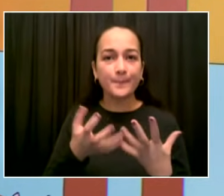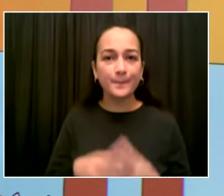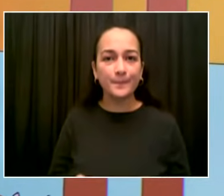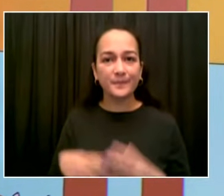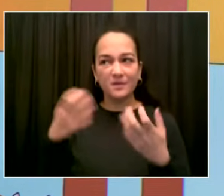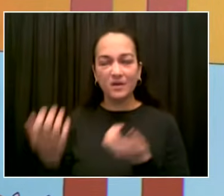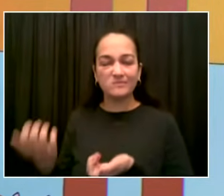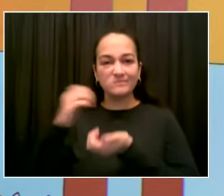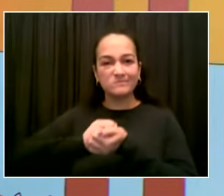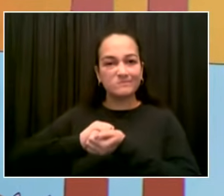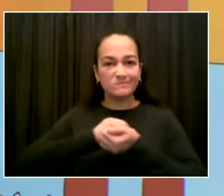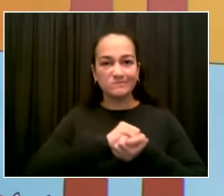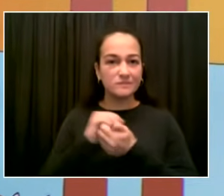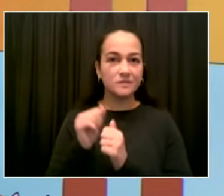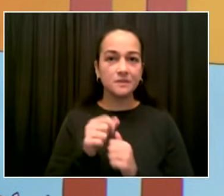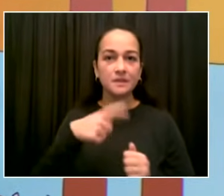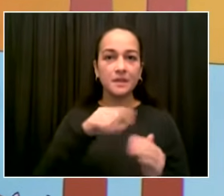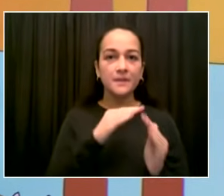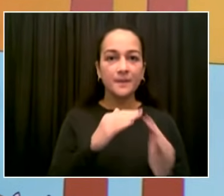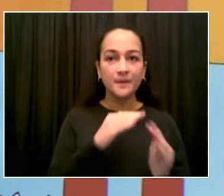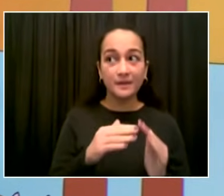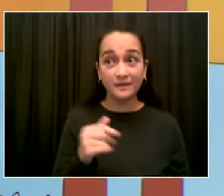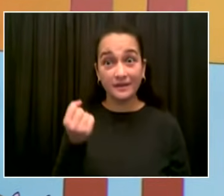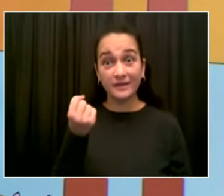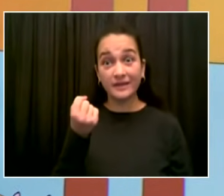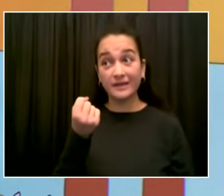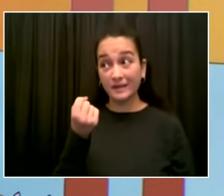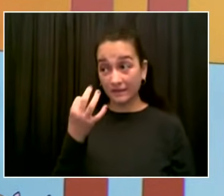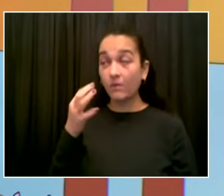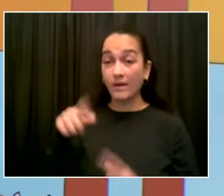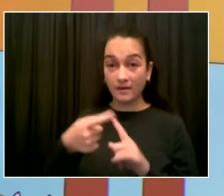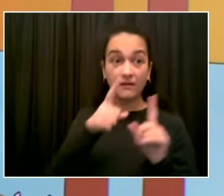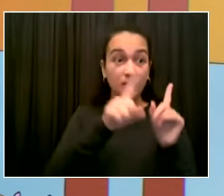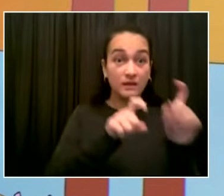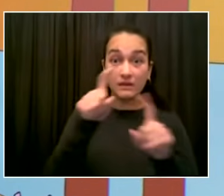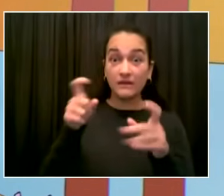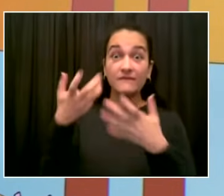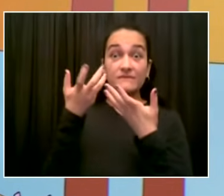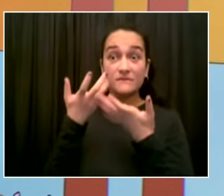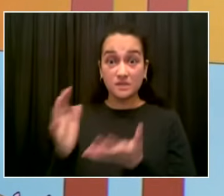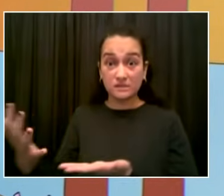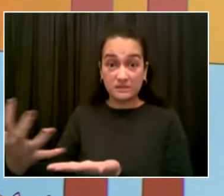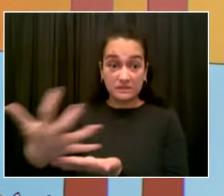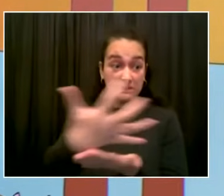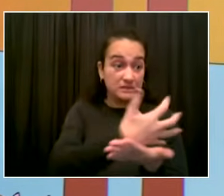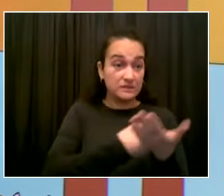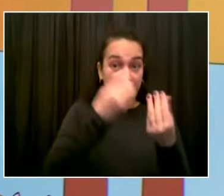RESULTS TO BE PUBLIC BECAUSE WE WANT TO PUT GOOD PRESSURE ON OURSELVES TO KEEP DO ING